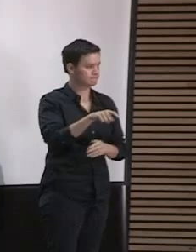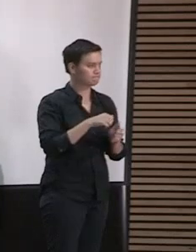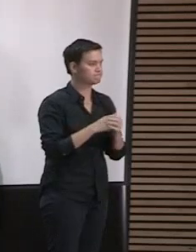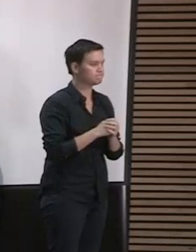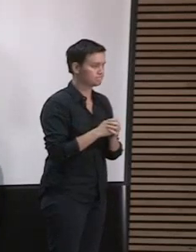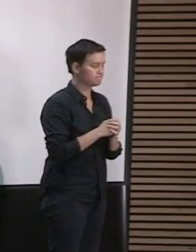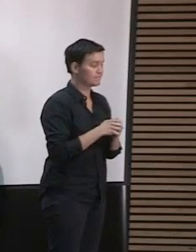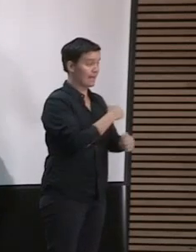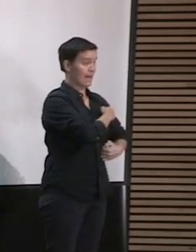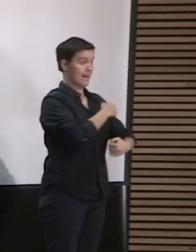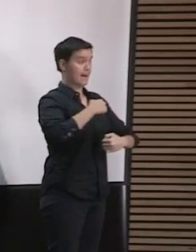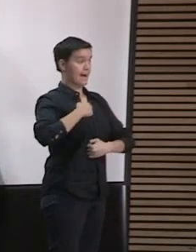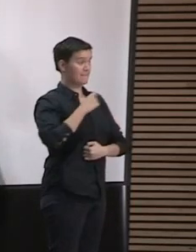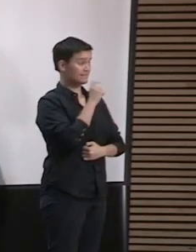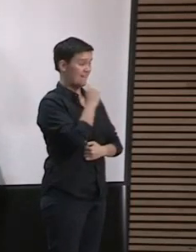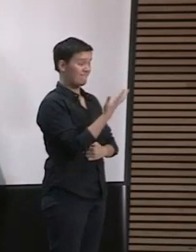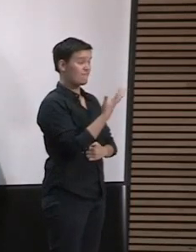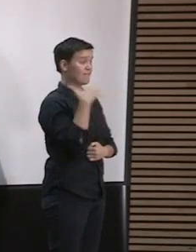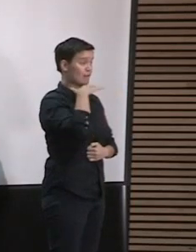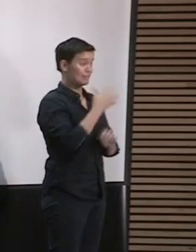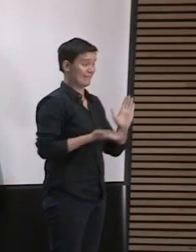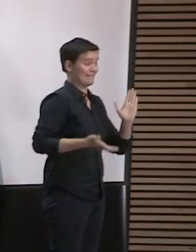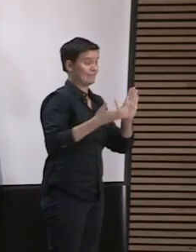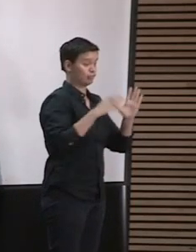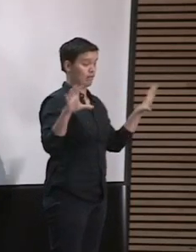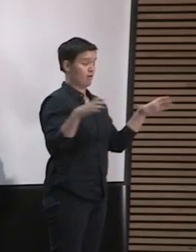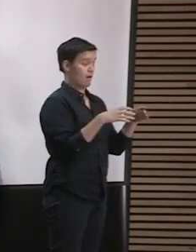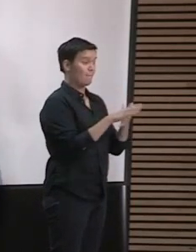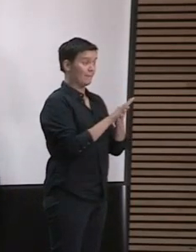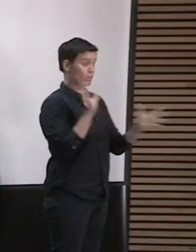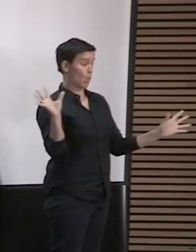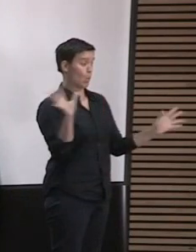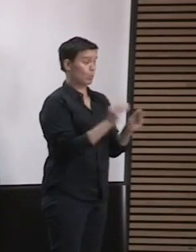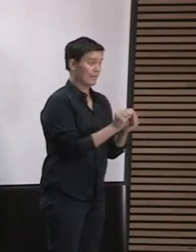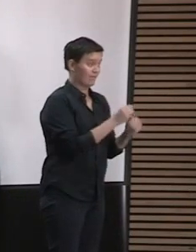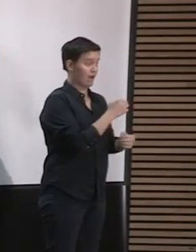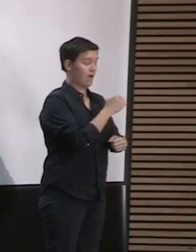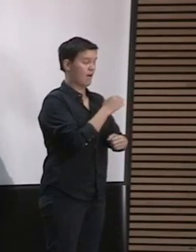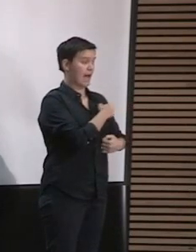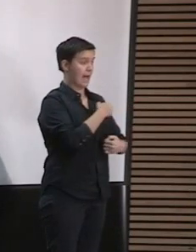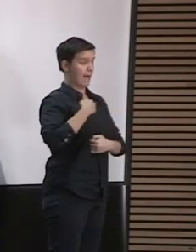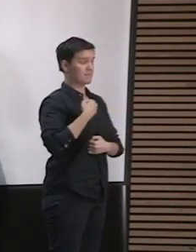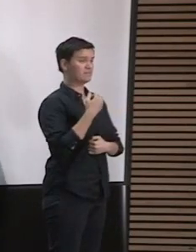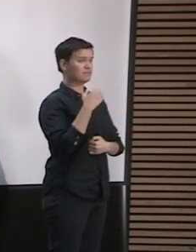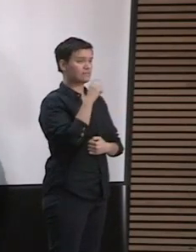further bolster protections against COVID-19 spreading into the community. That will